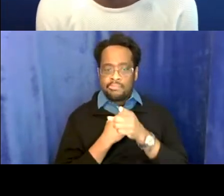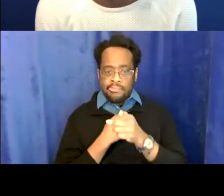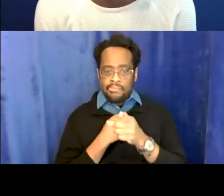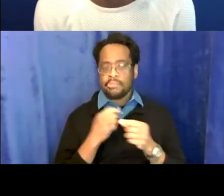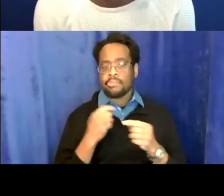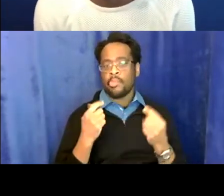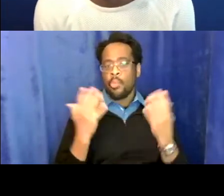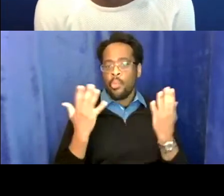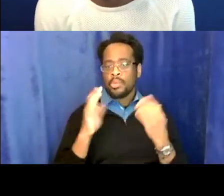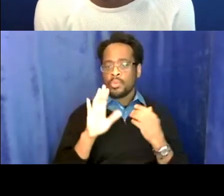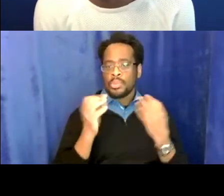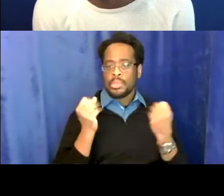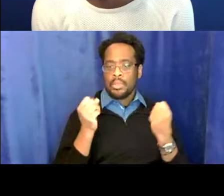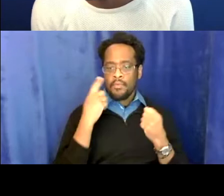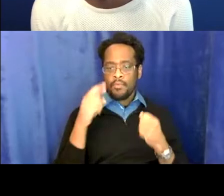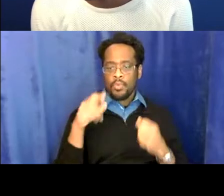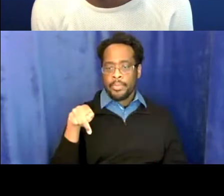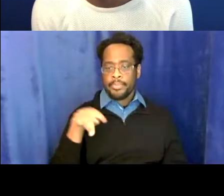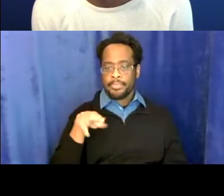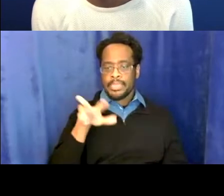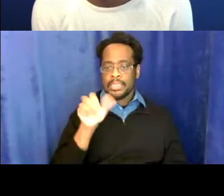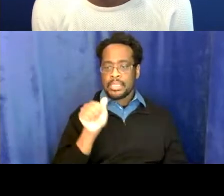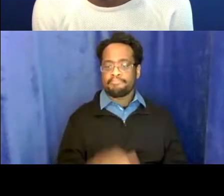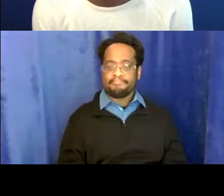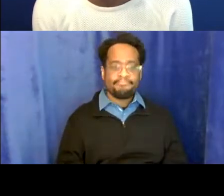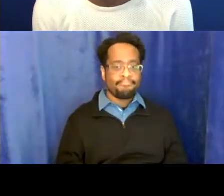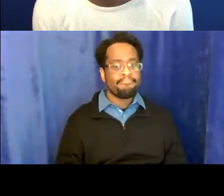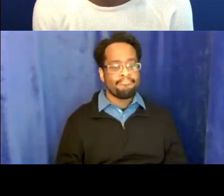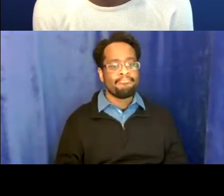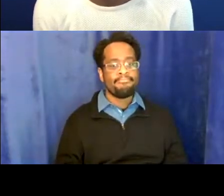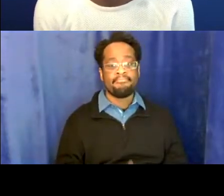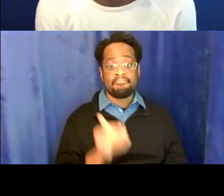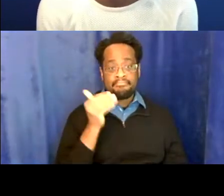that relates to different books um there's a sign- excuse me there's a book for "What's